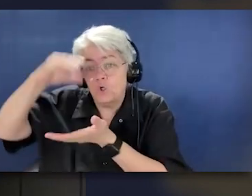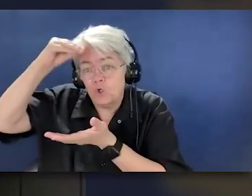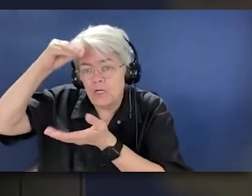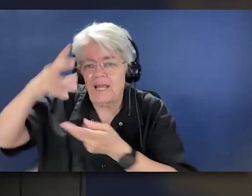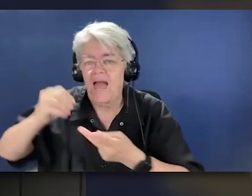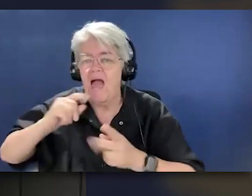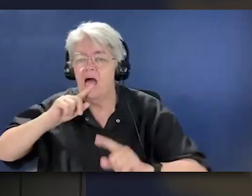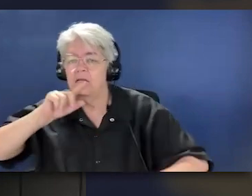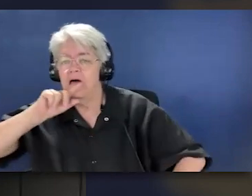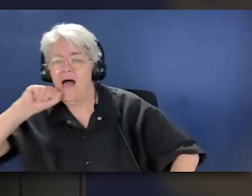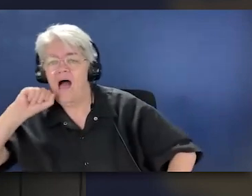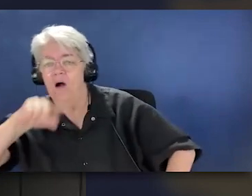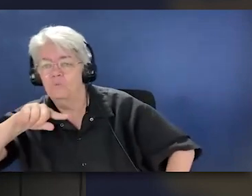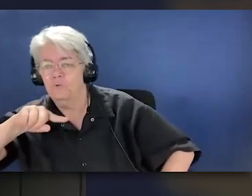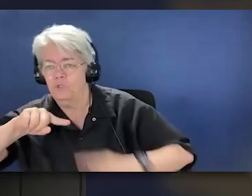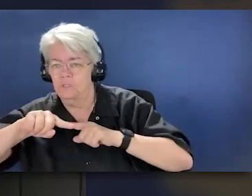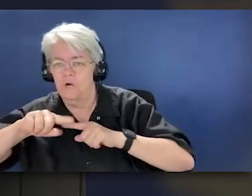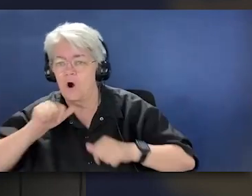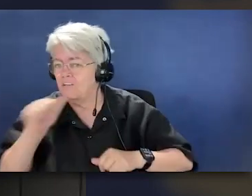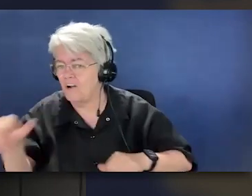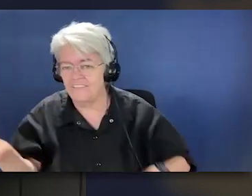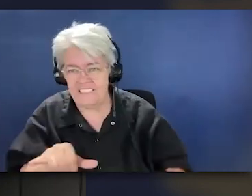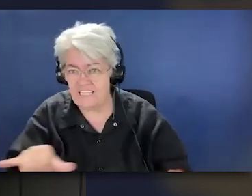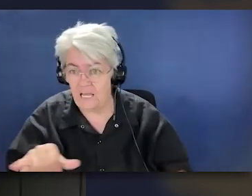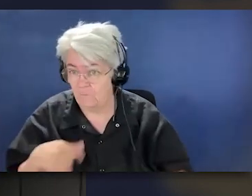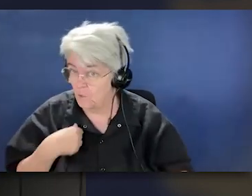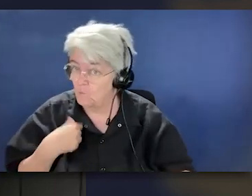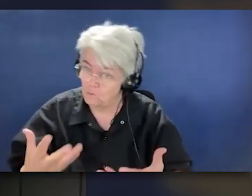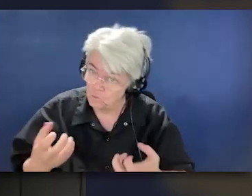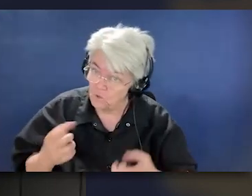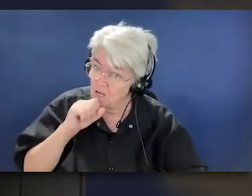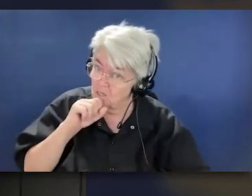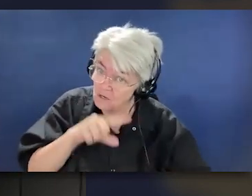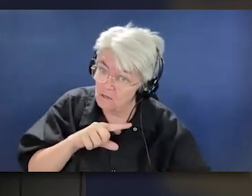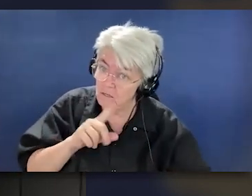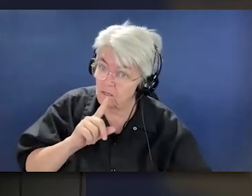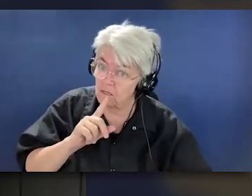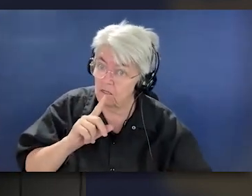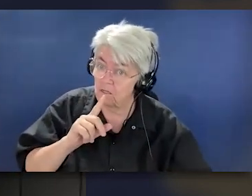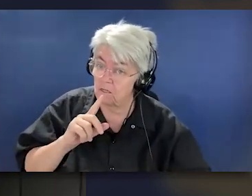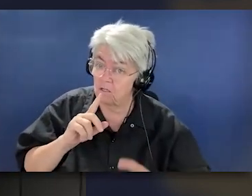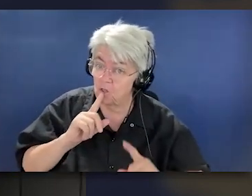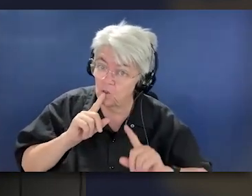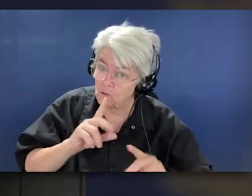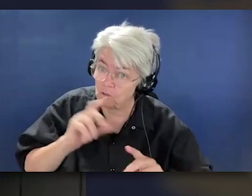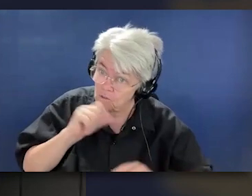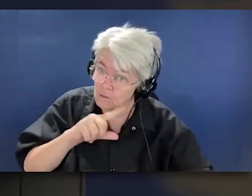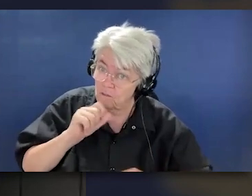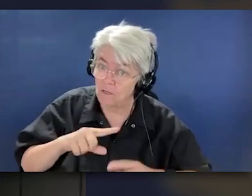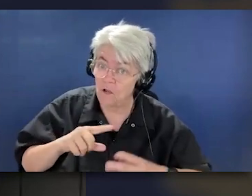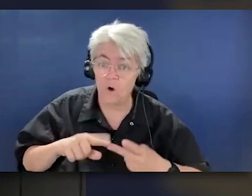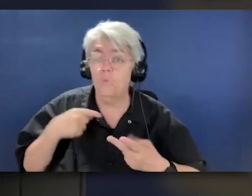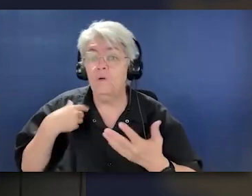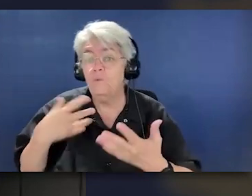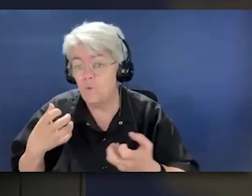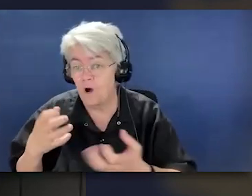Do we care about learning? Do we just want to do credentials? We need to be in these conversations,